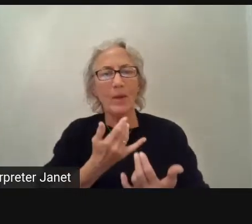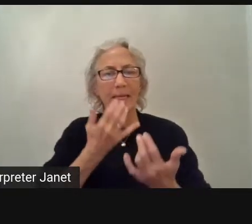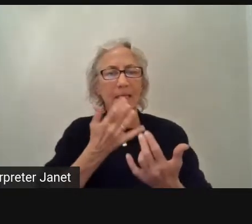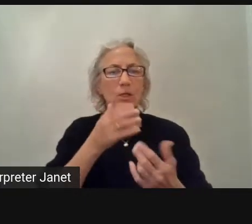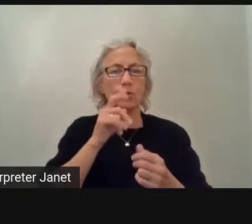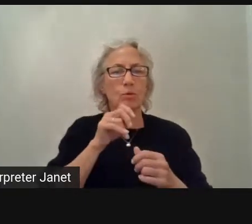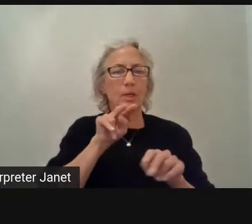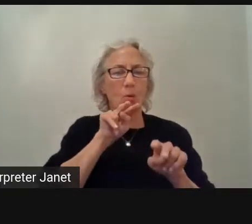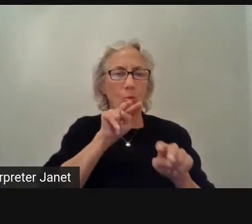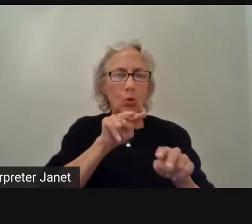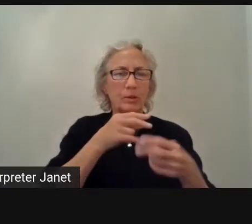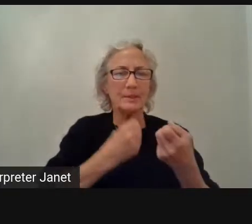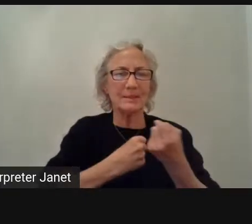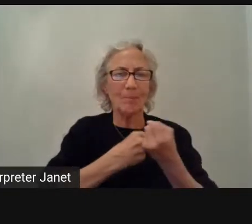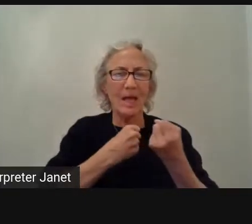UTC. While waiting visit our sponsors